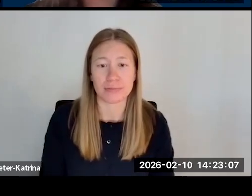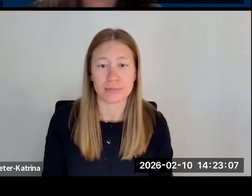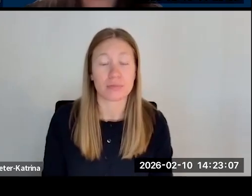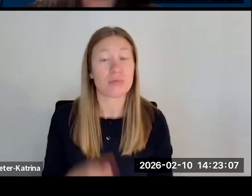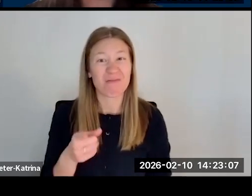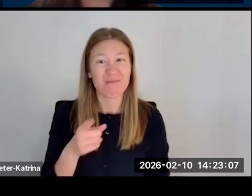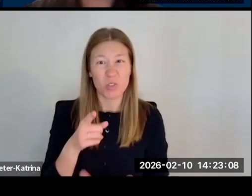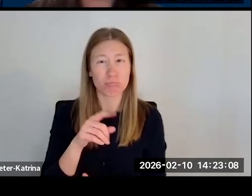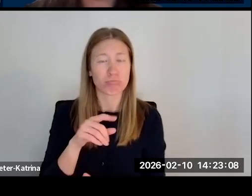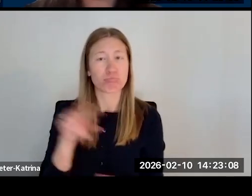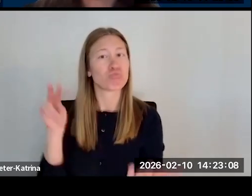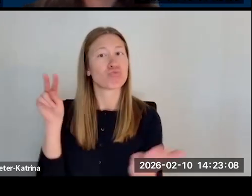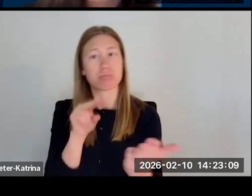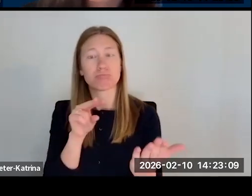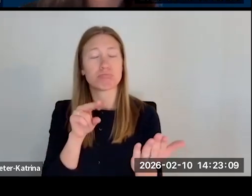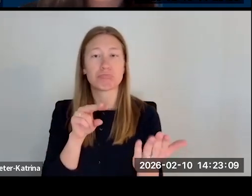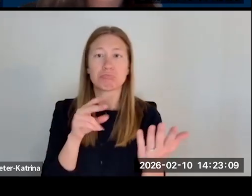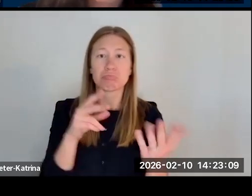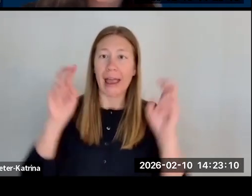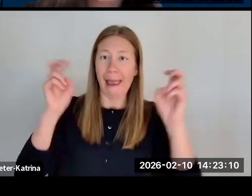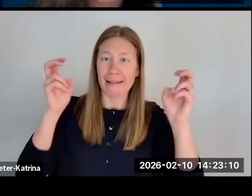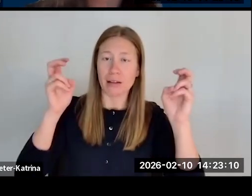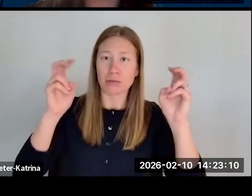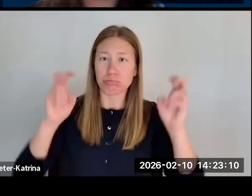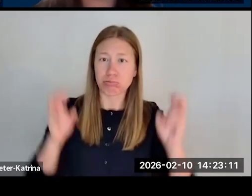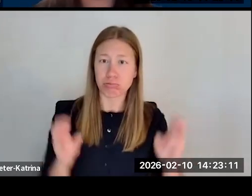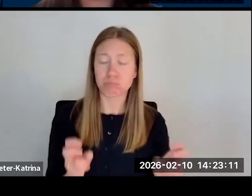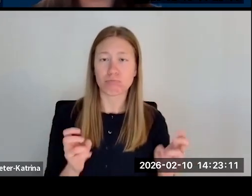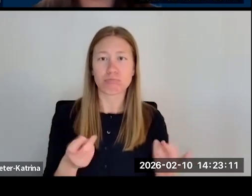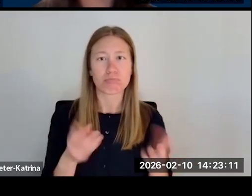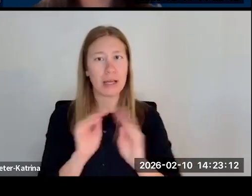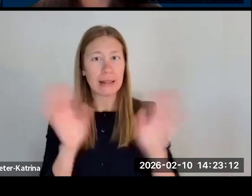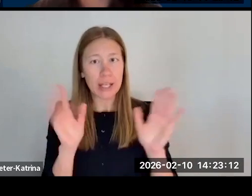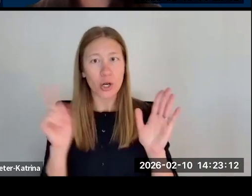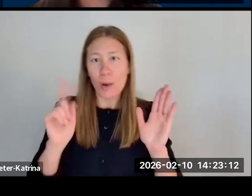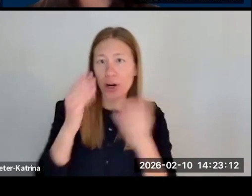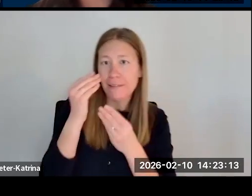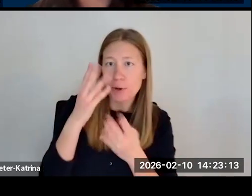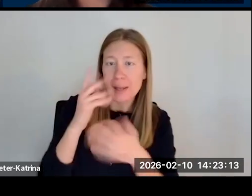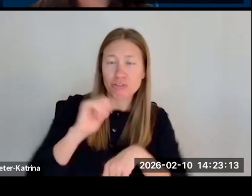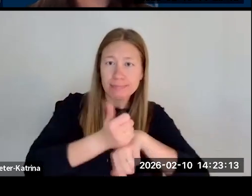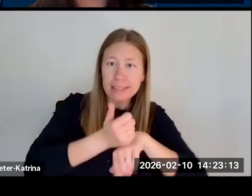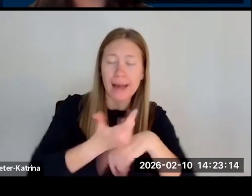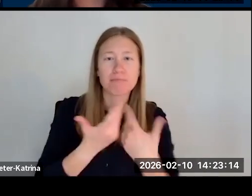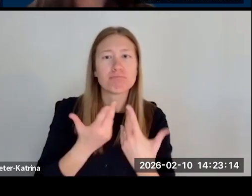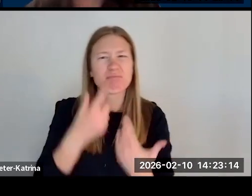you should have a good idea of what content is on the page and where it's located. Kind of like a table of contents.